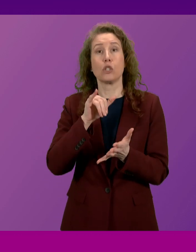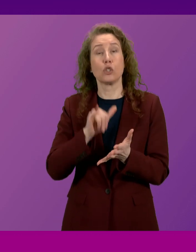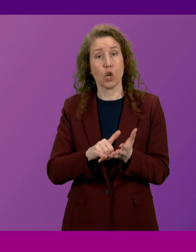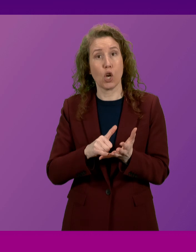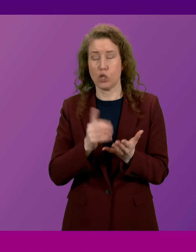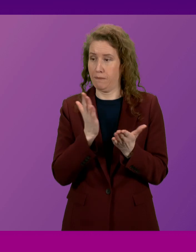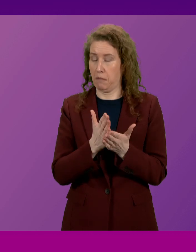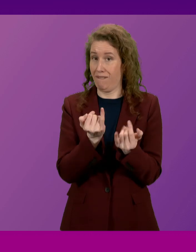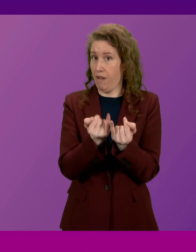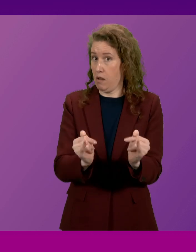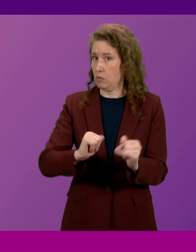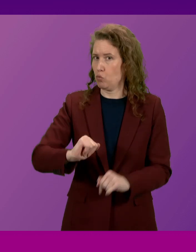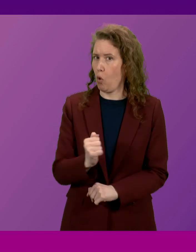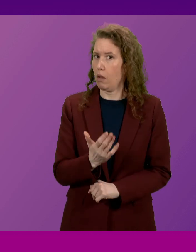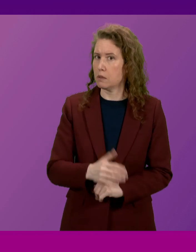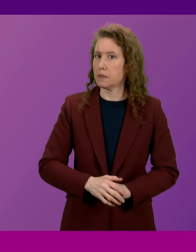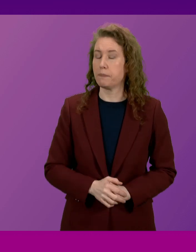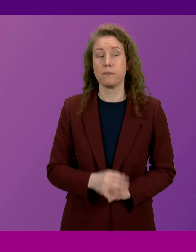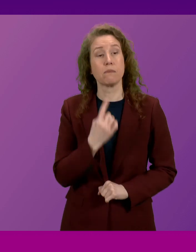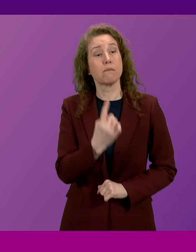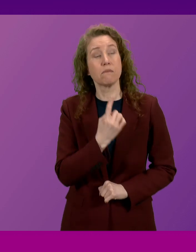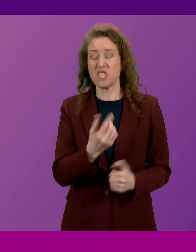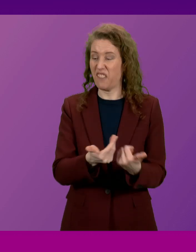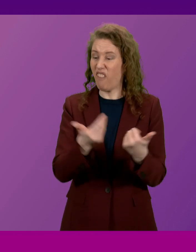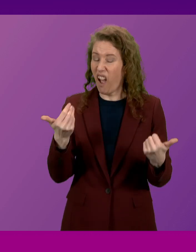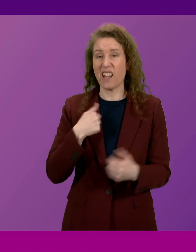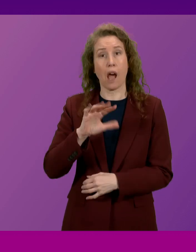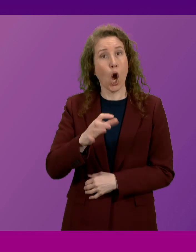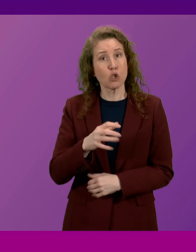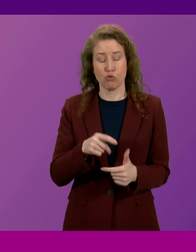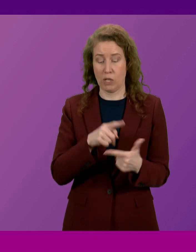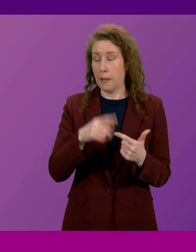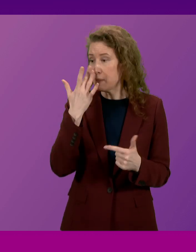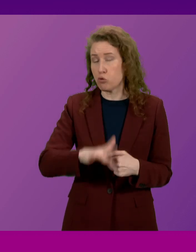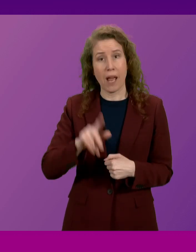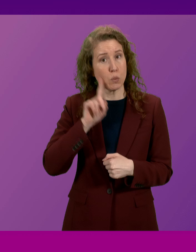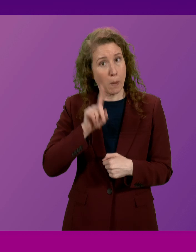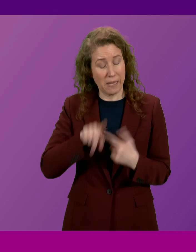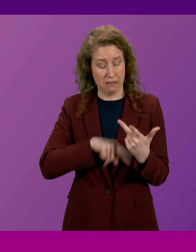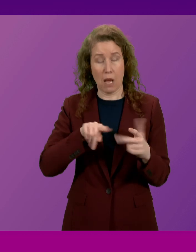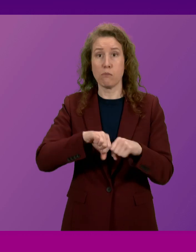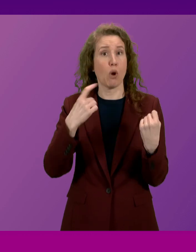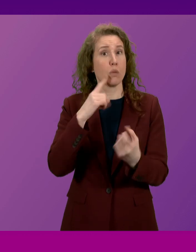has failed Scotland. She divided our country, betrayed women, broke her promises to pupils,